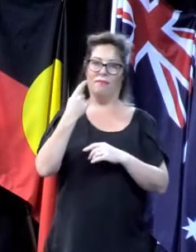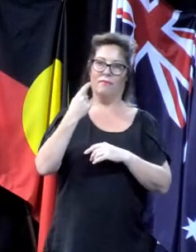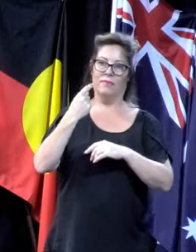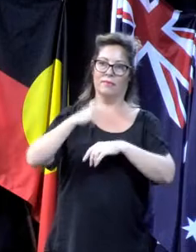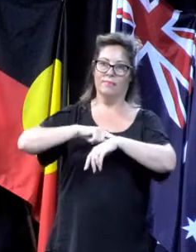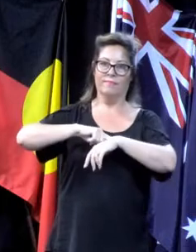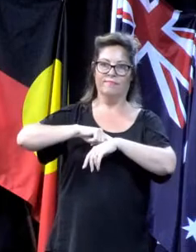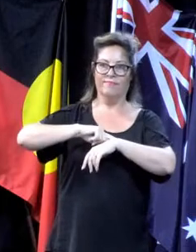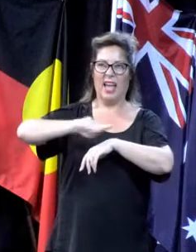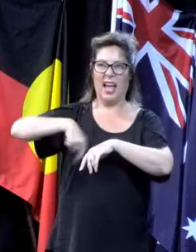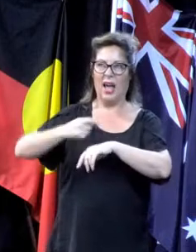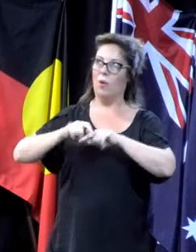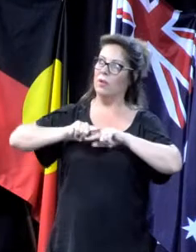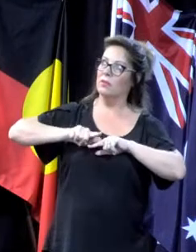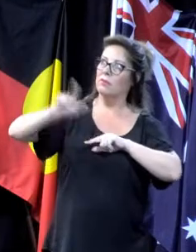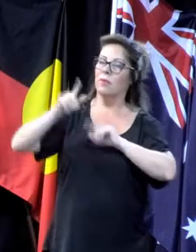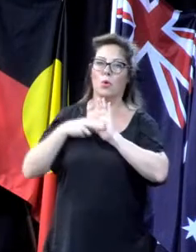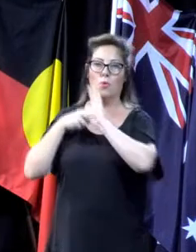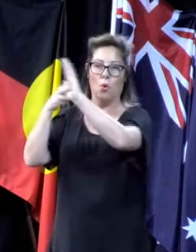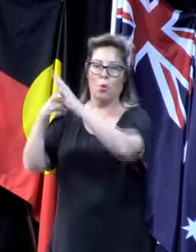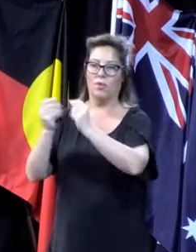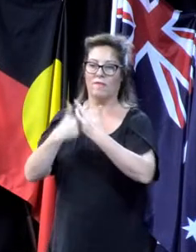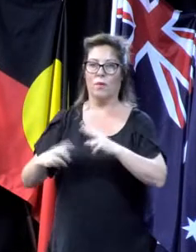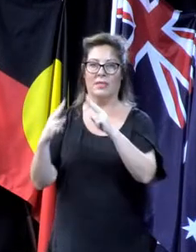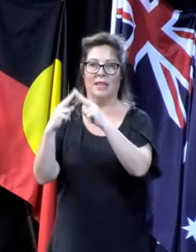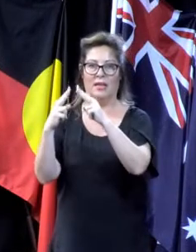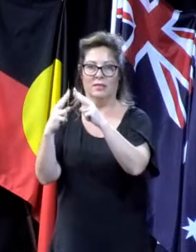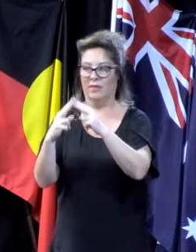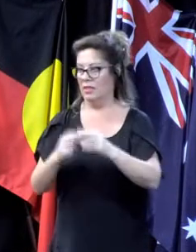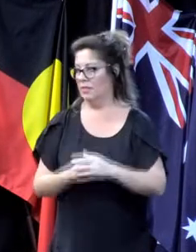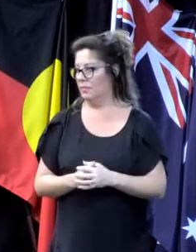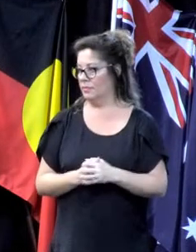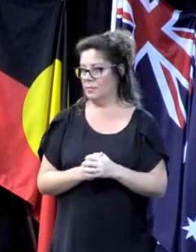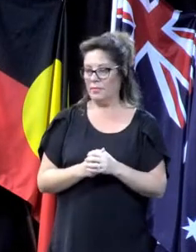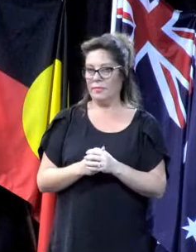And we are catering for the individual needs and the diverse needs of the students at our school.